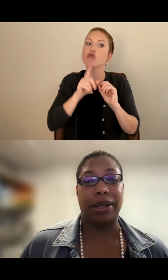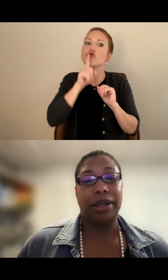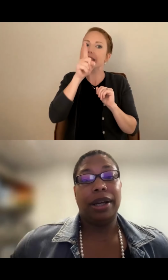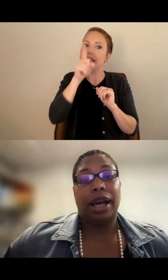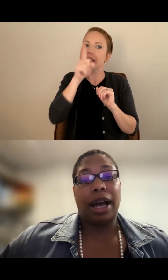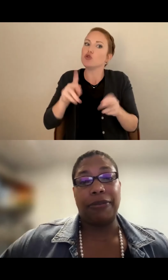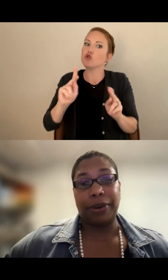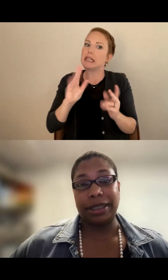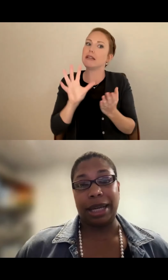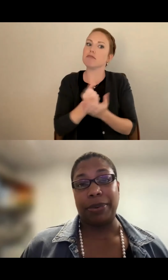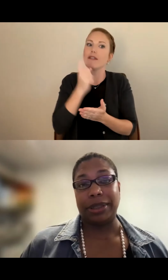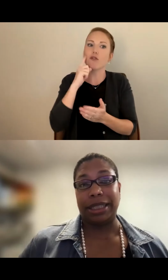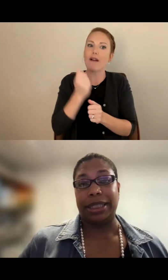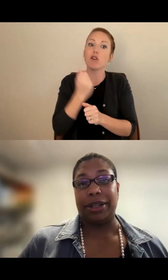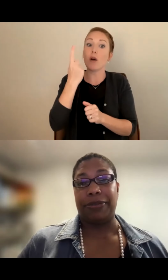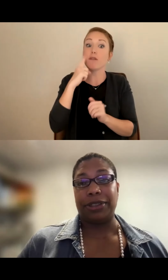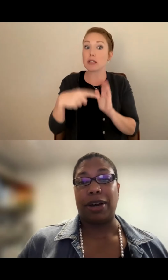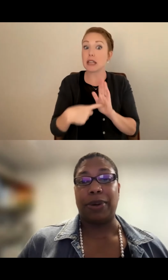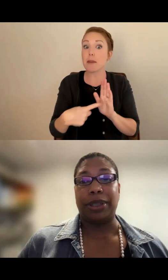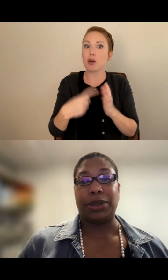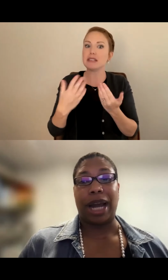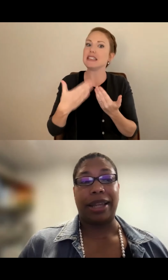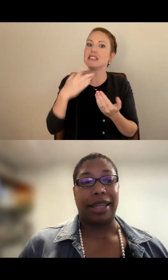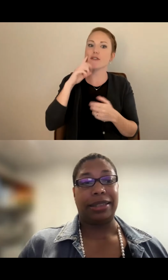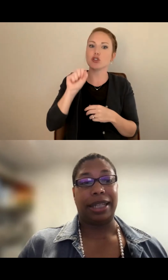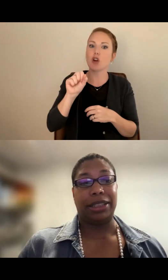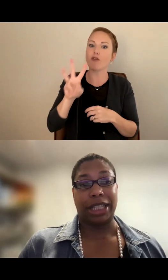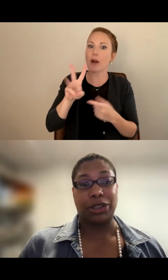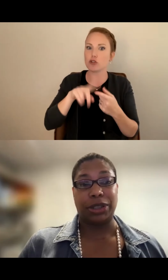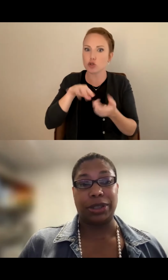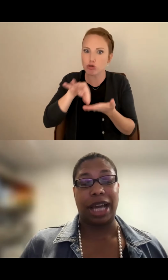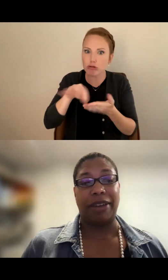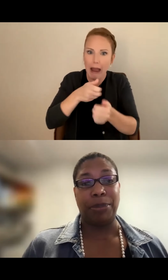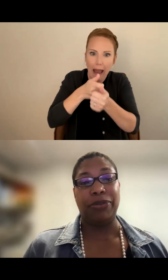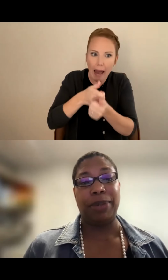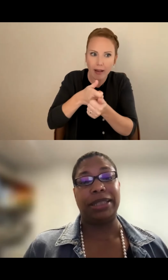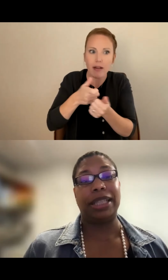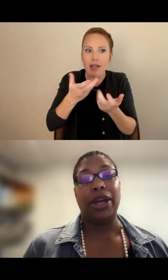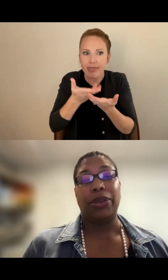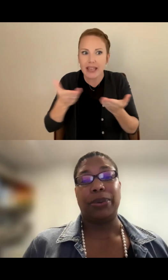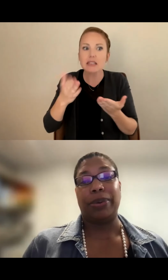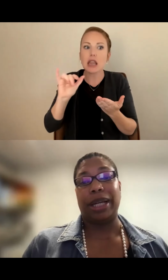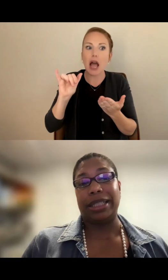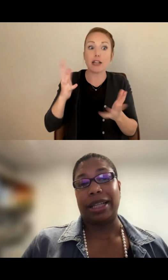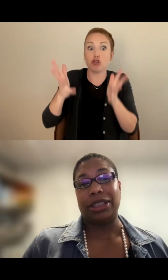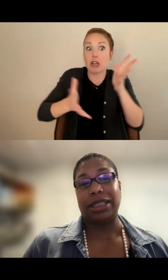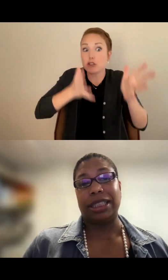For example, it's easier for software to track things like gestures and eye movements through intelligent